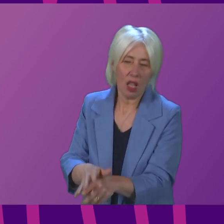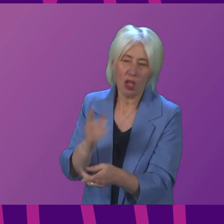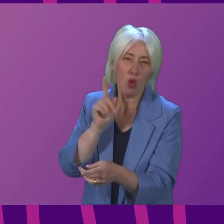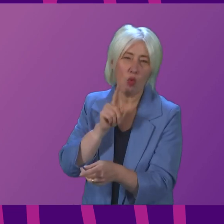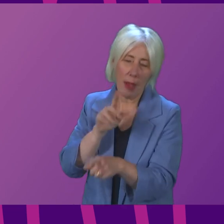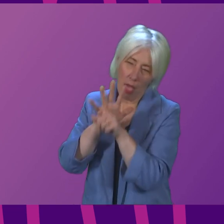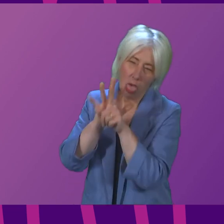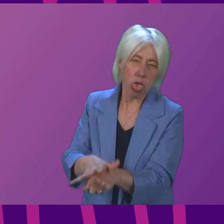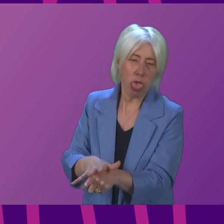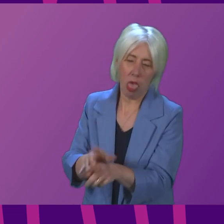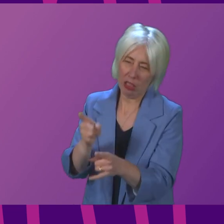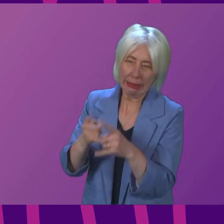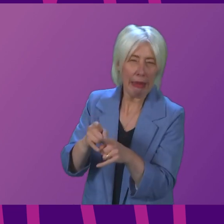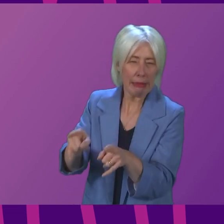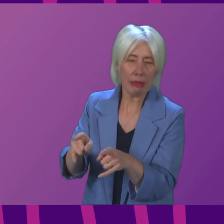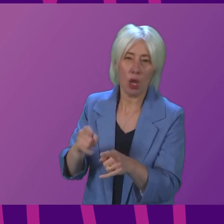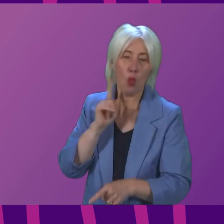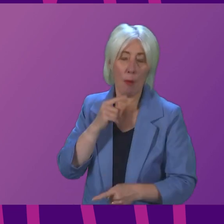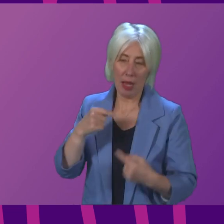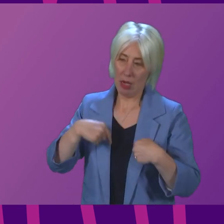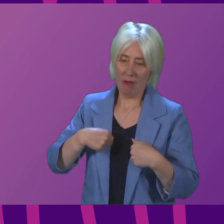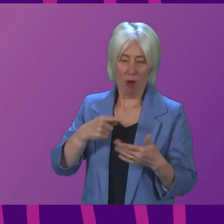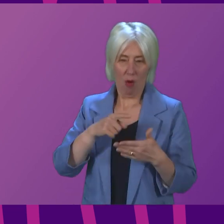Women face misogyny not just in elected office but in everyday life.